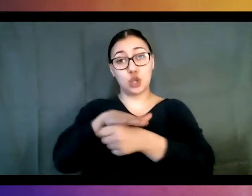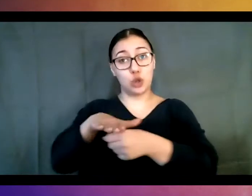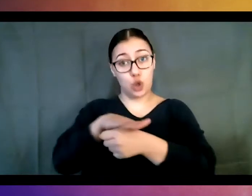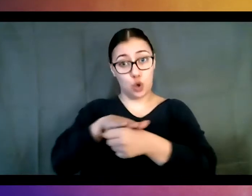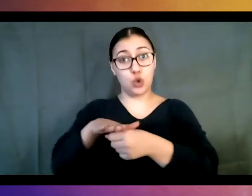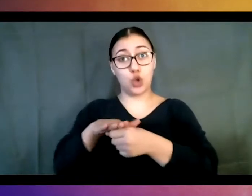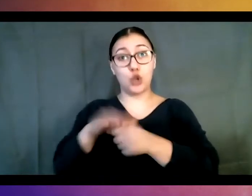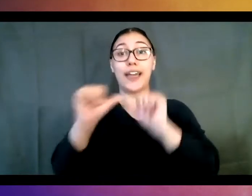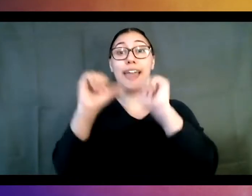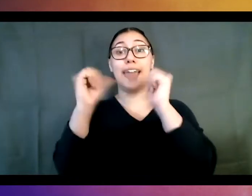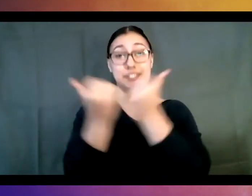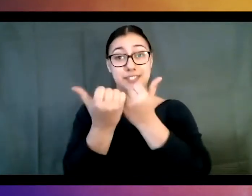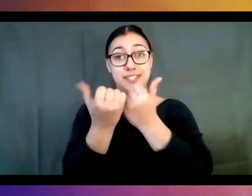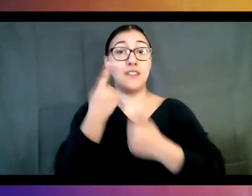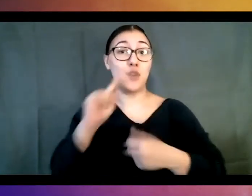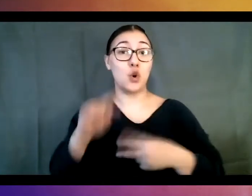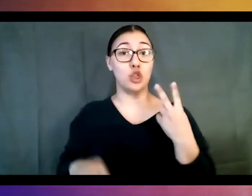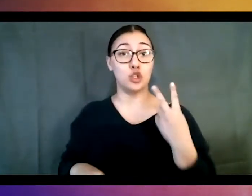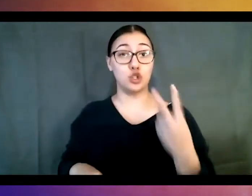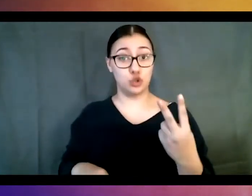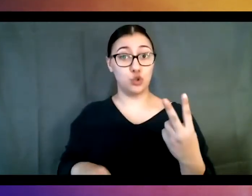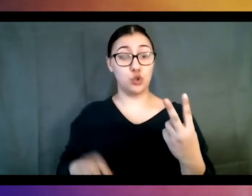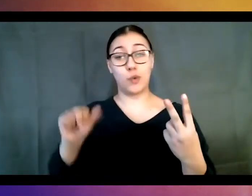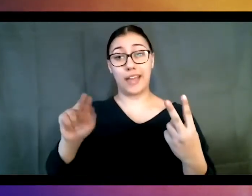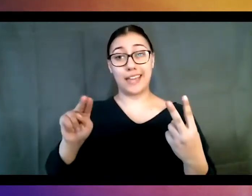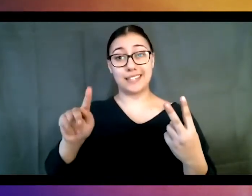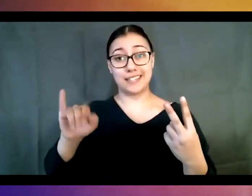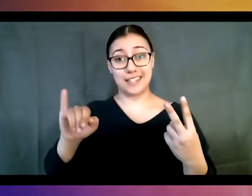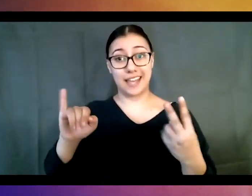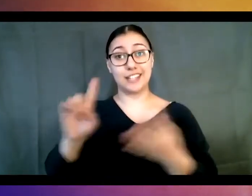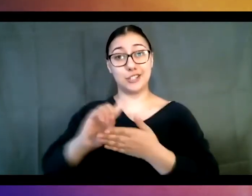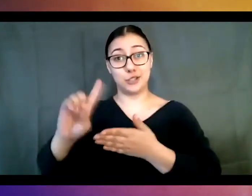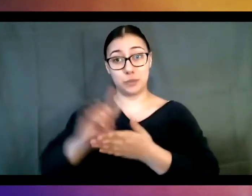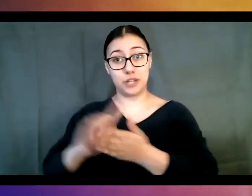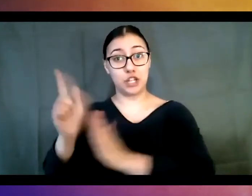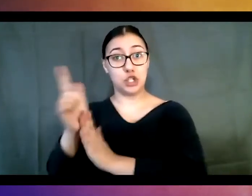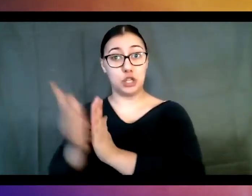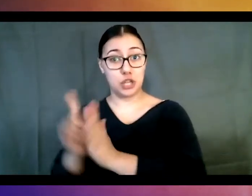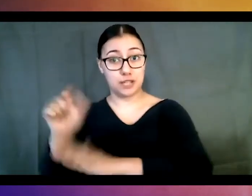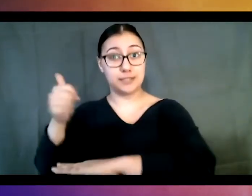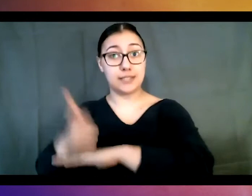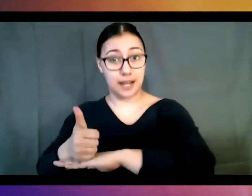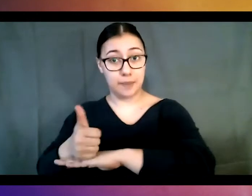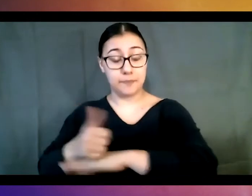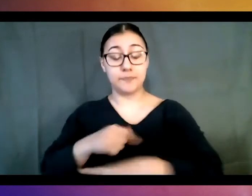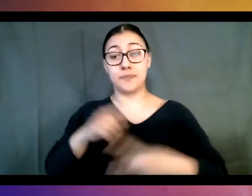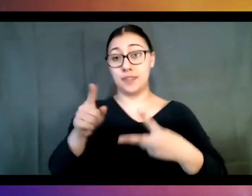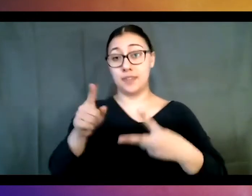anti-discrimination ordinances, the Fair Housing ordinance and the Human Rights ordinance.